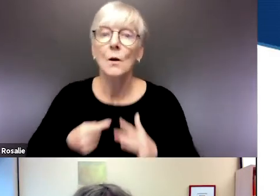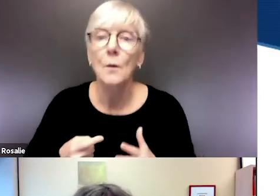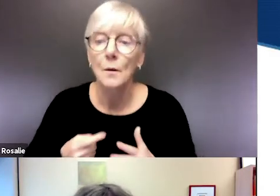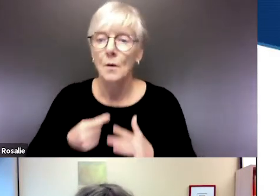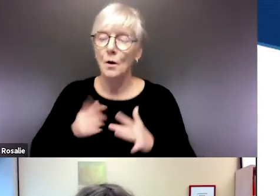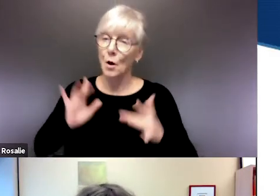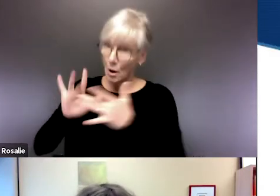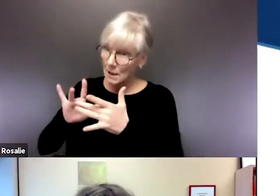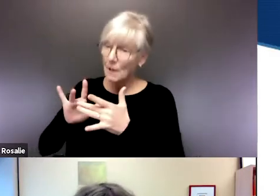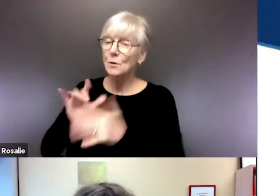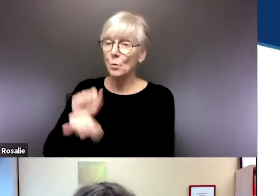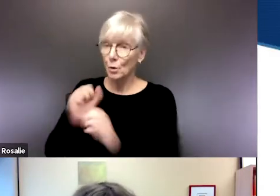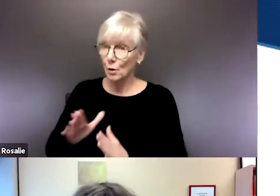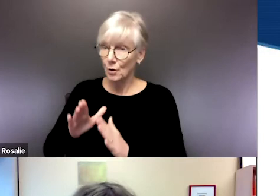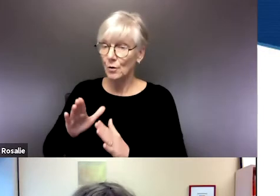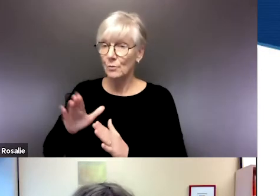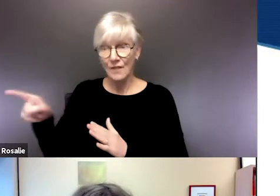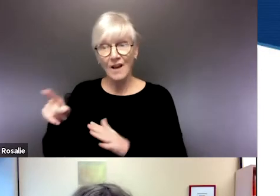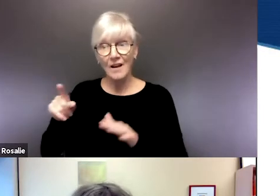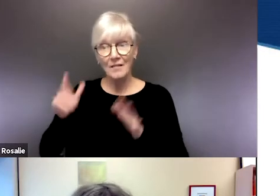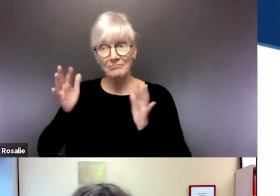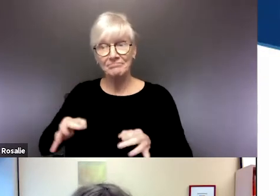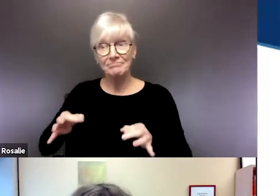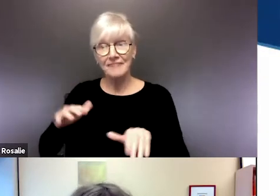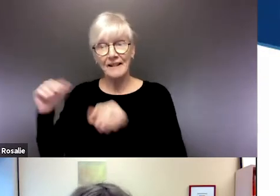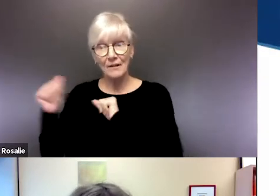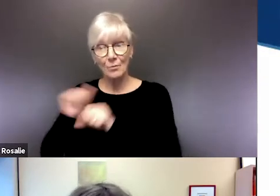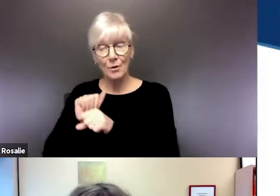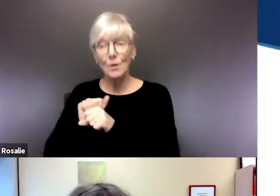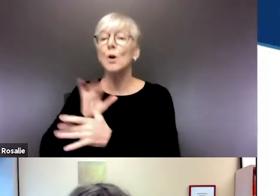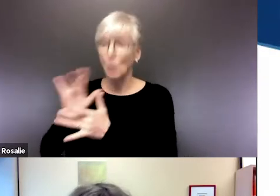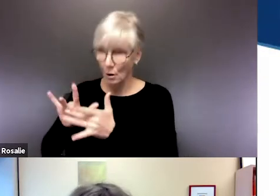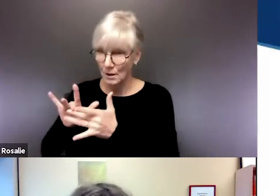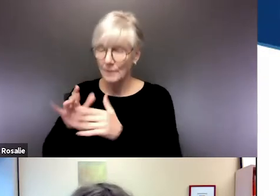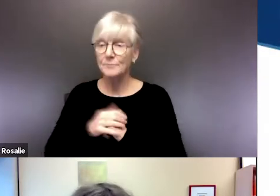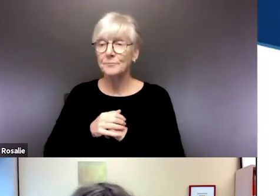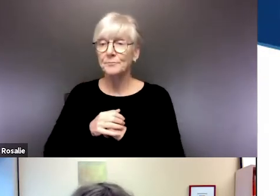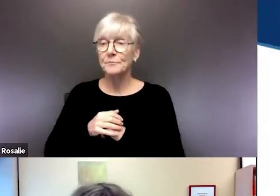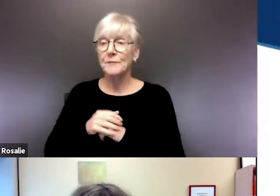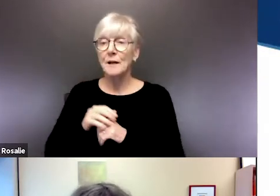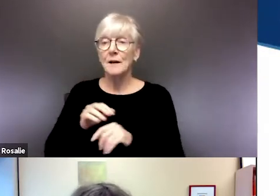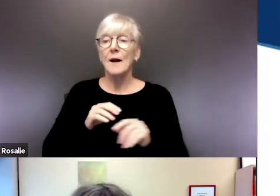assist the worker and his recovery, prepare for a meeting with the immediate supervisor, develop a